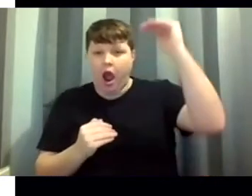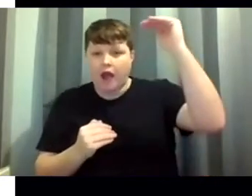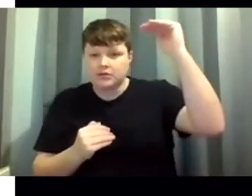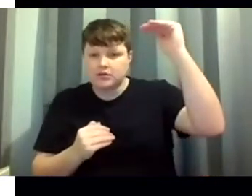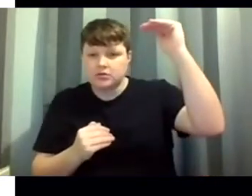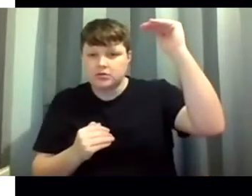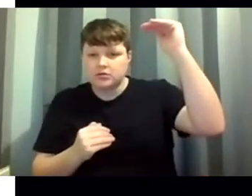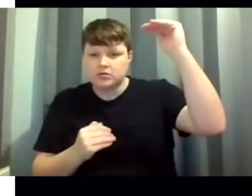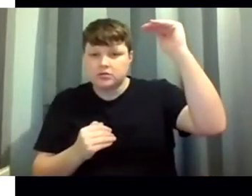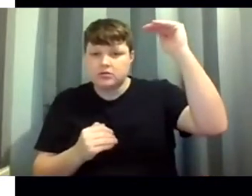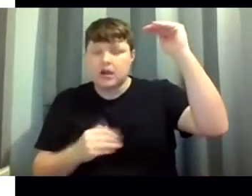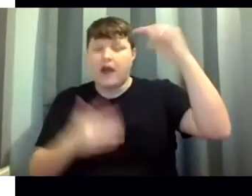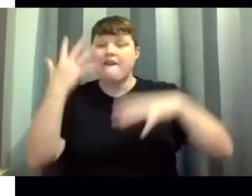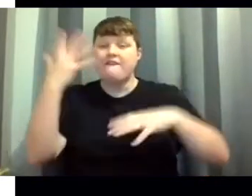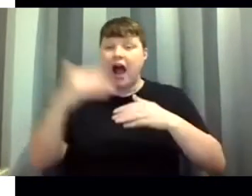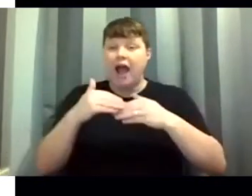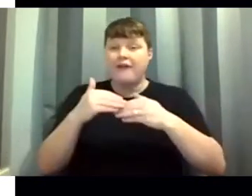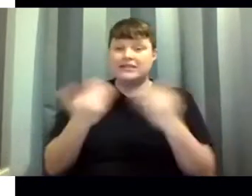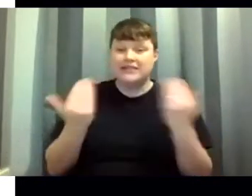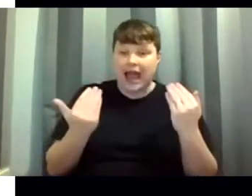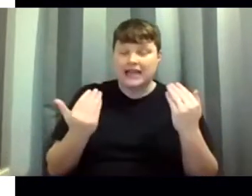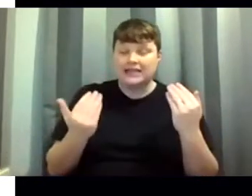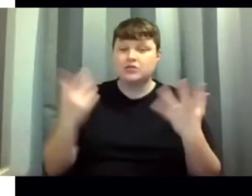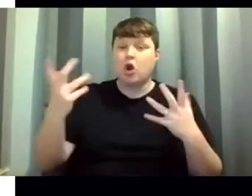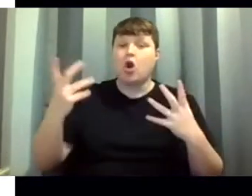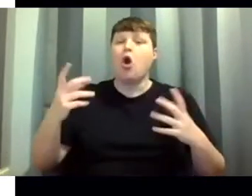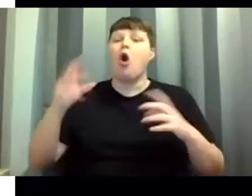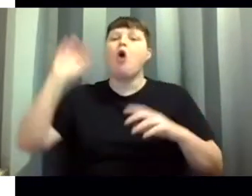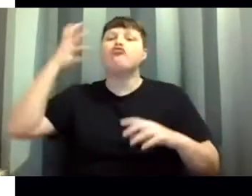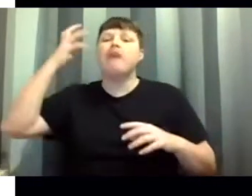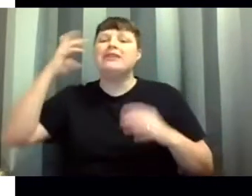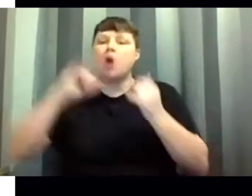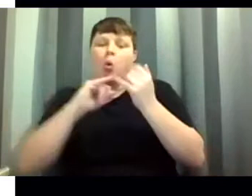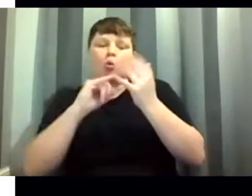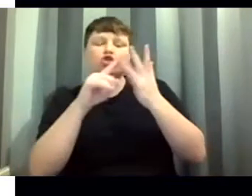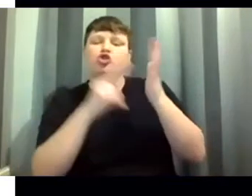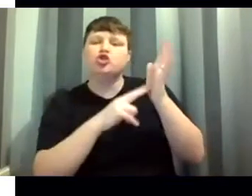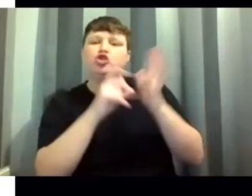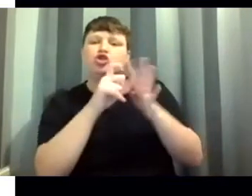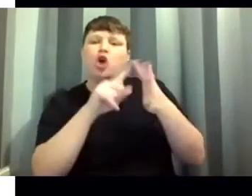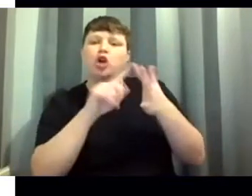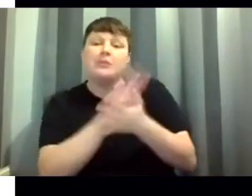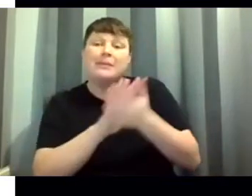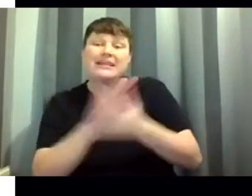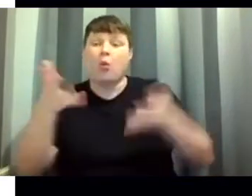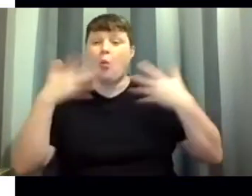five-day forecast against a radiosonde (a weather balloon) and there's the change. It's not